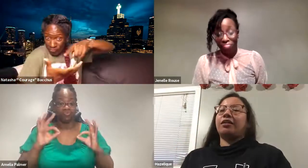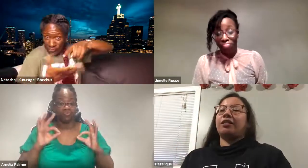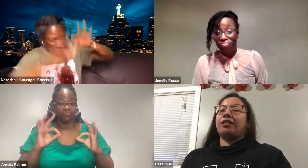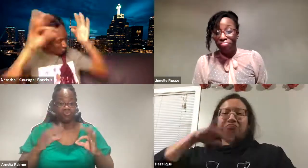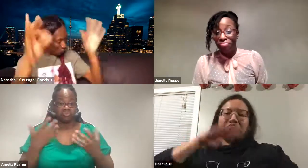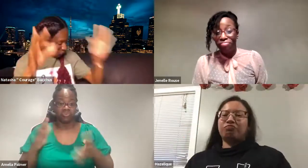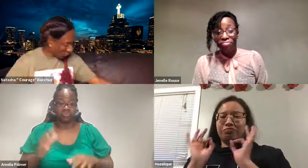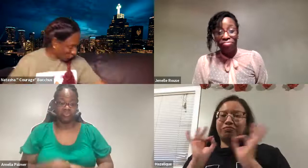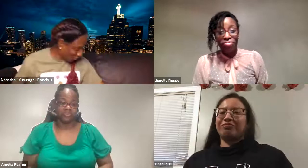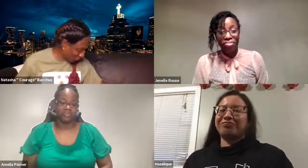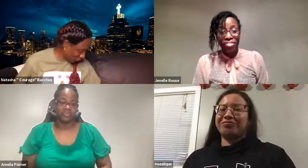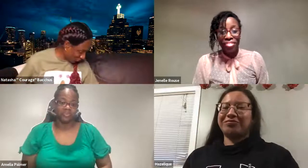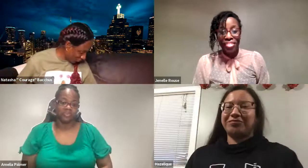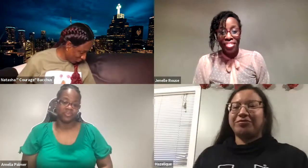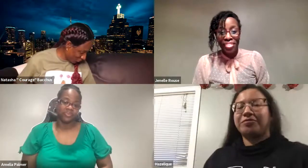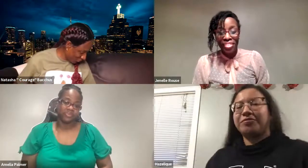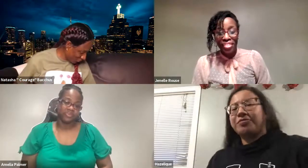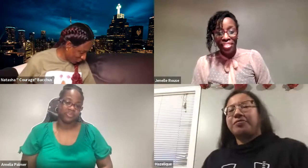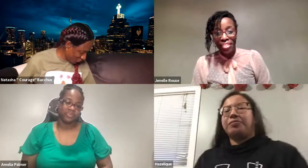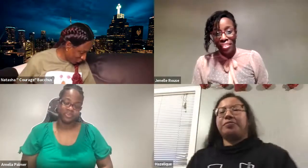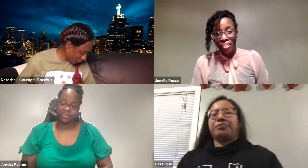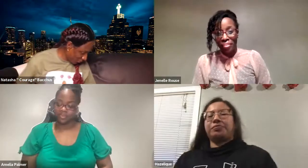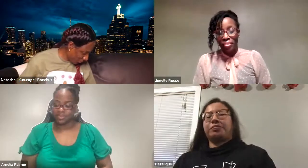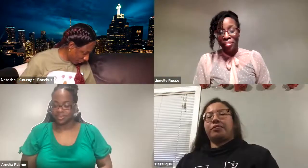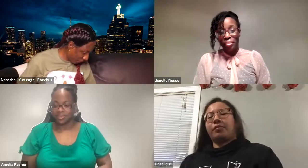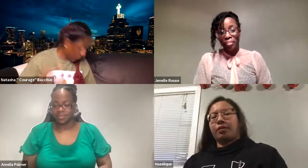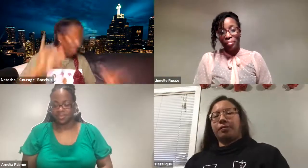we happy with our answers? - we're good! - okay